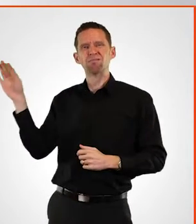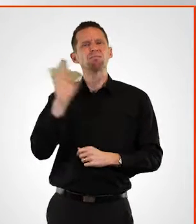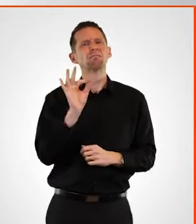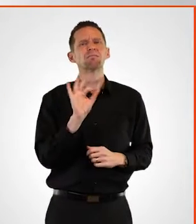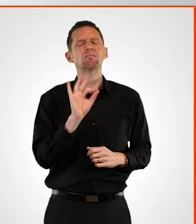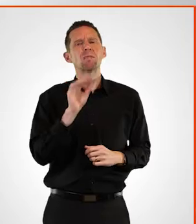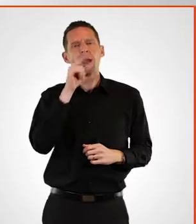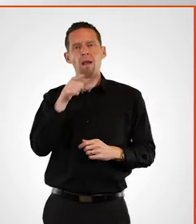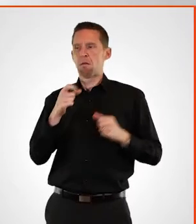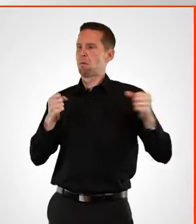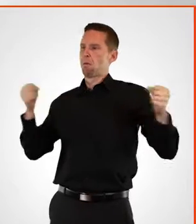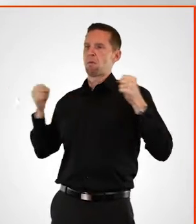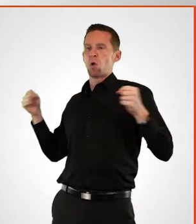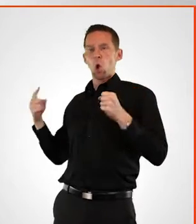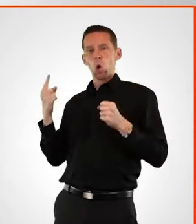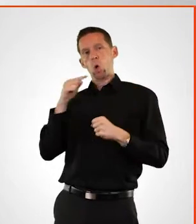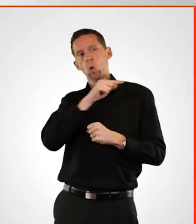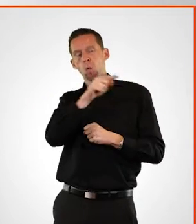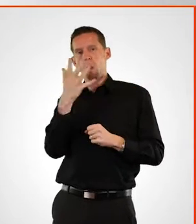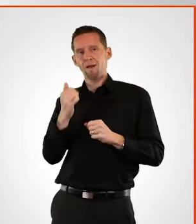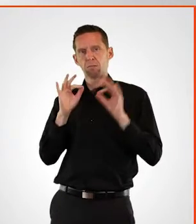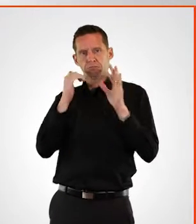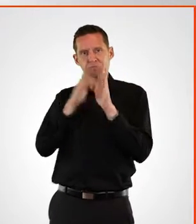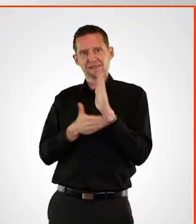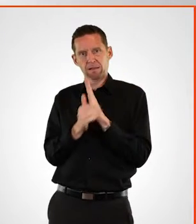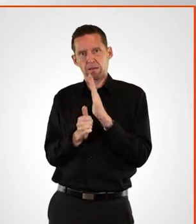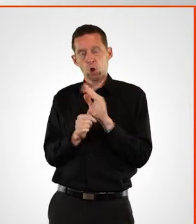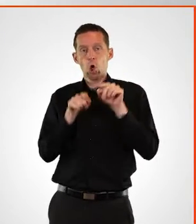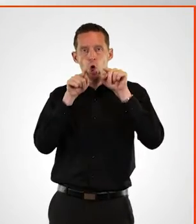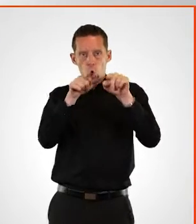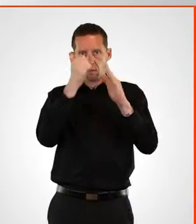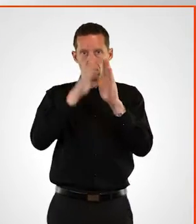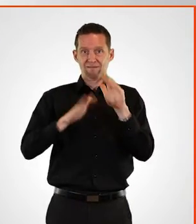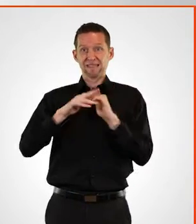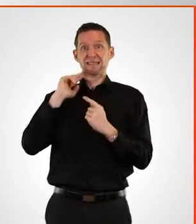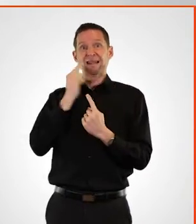This can be done by people who have those specialised skills. But you are the expert on deafness